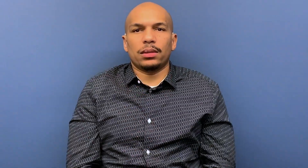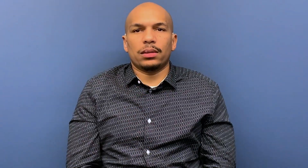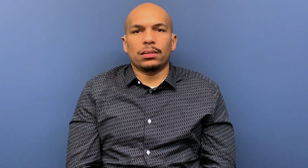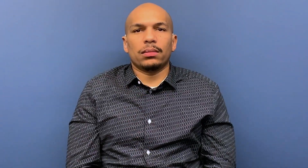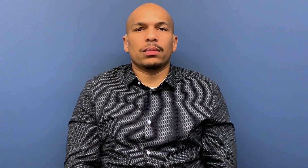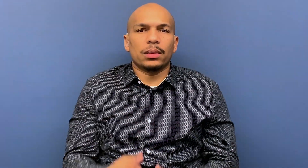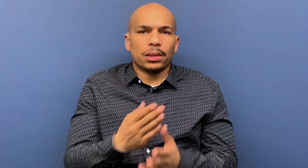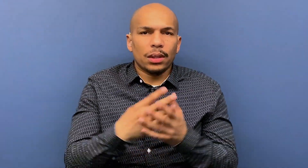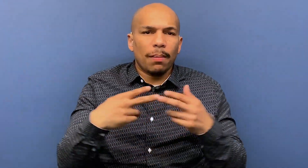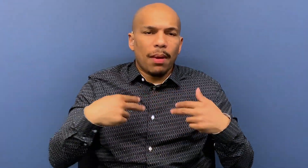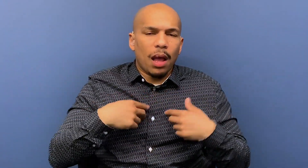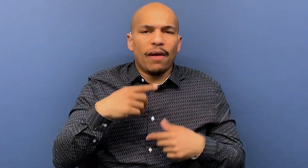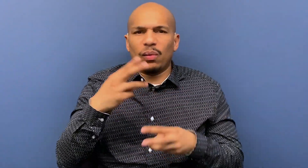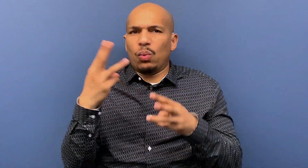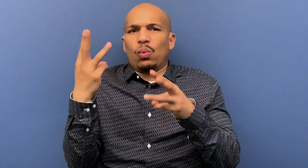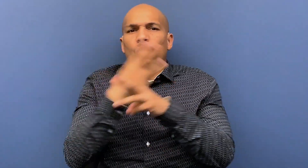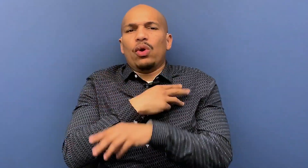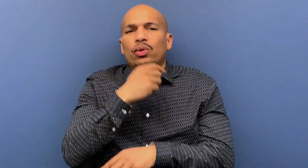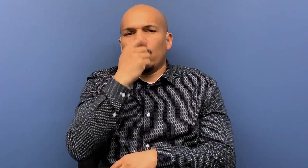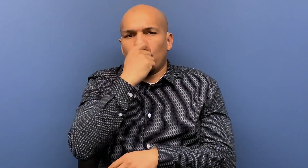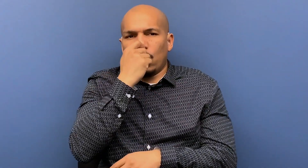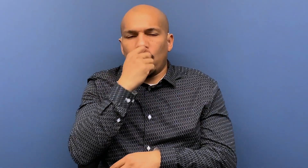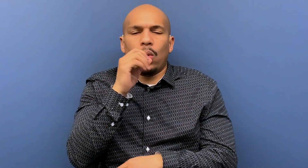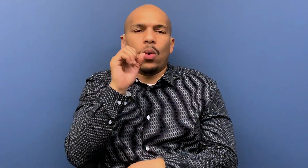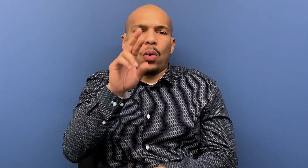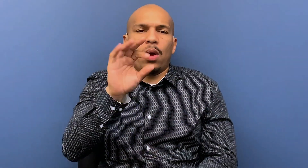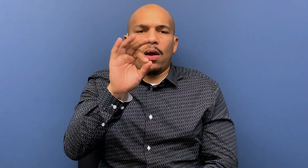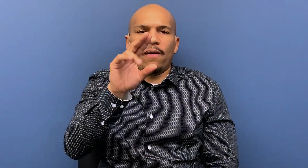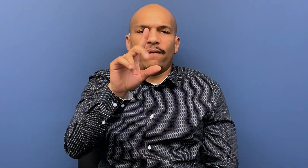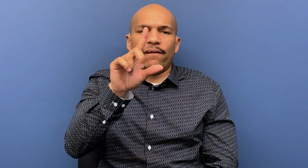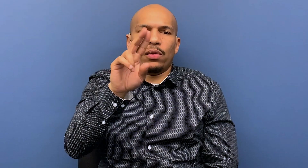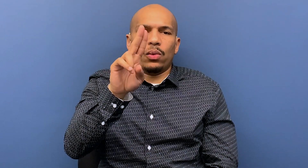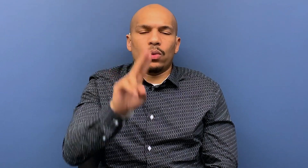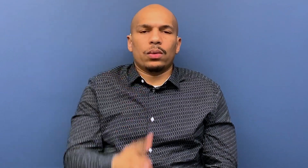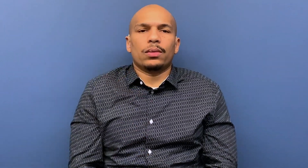will feel like they have a bad cold or the flu.